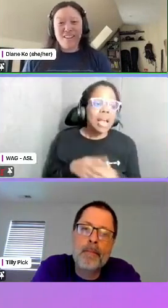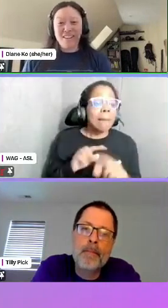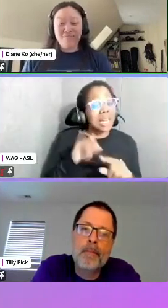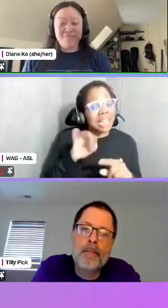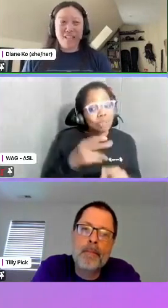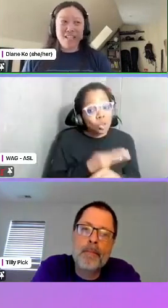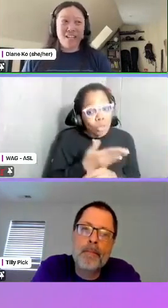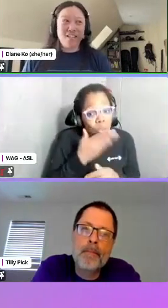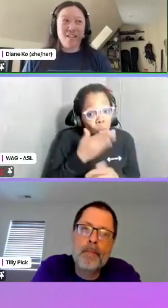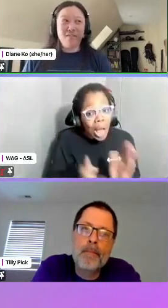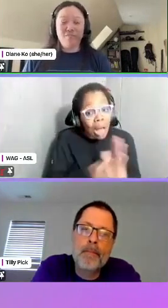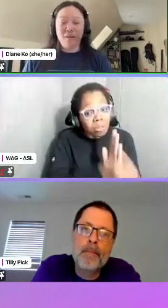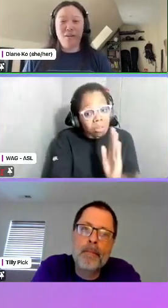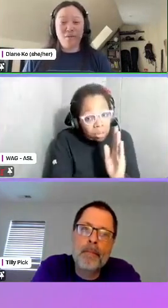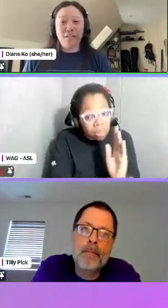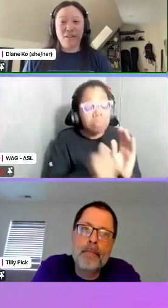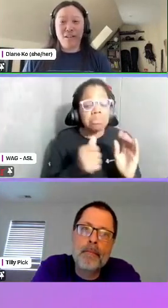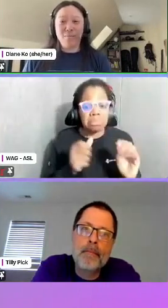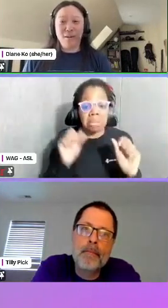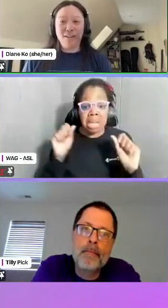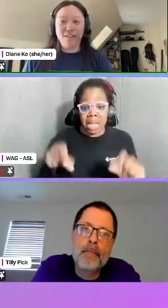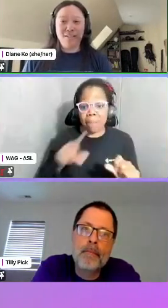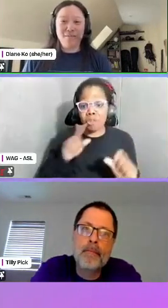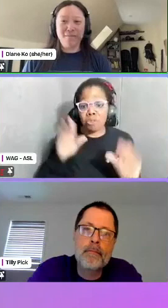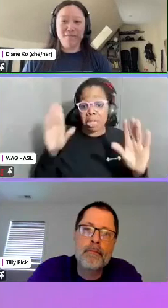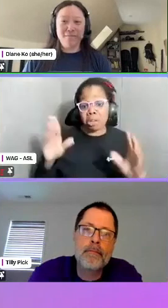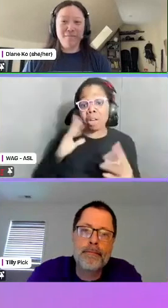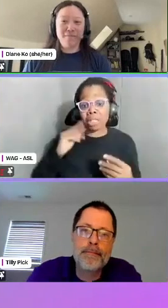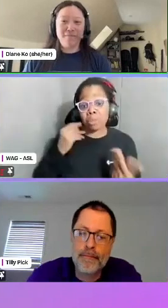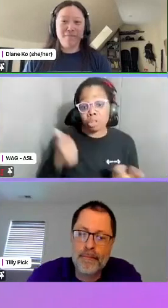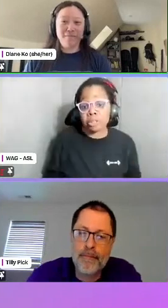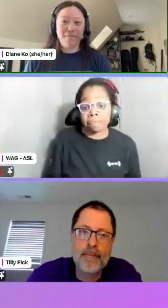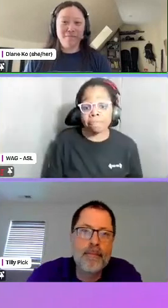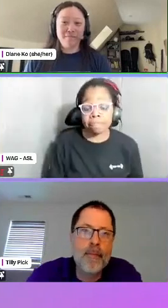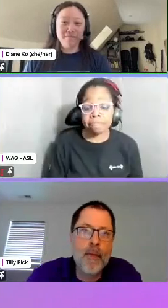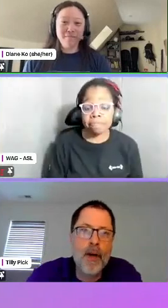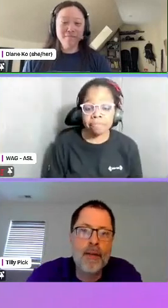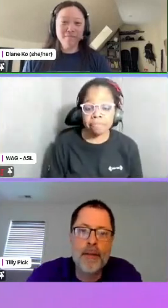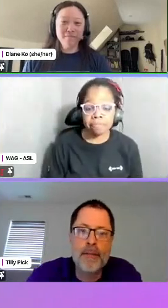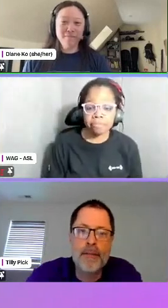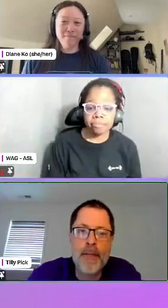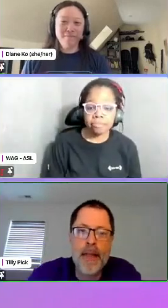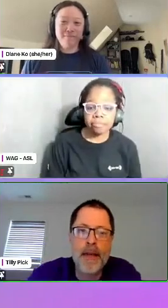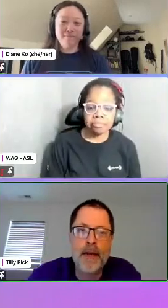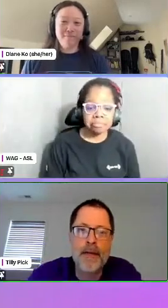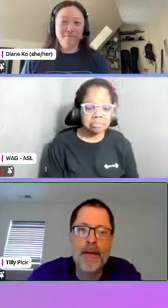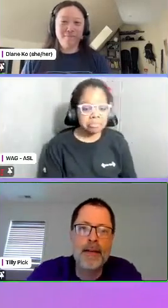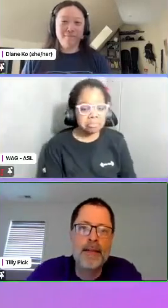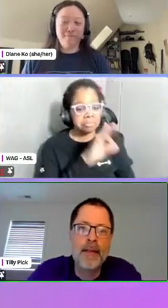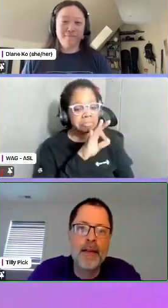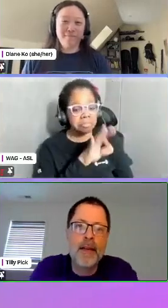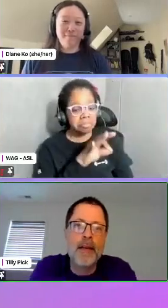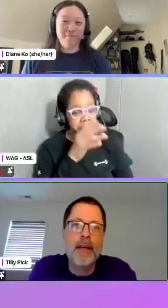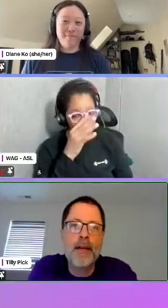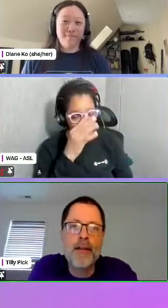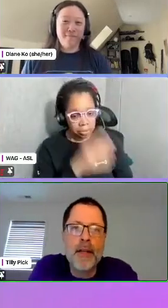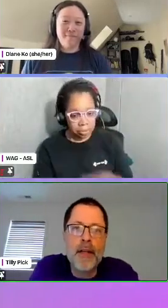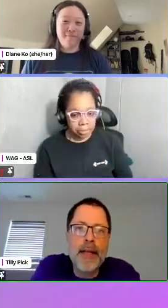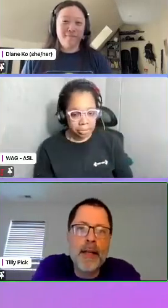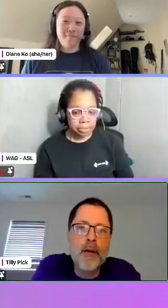example, I have a screen shot of Microsoft UIS toolkit storybook. For their button component with accessibility